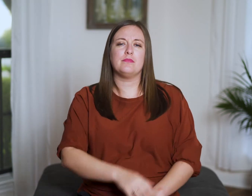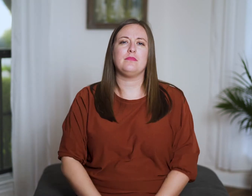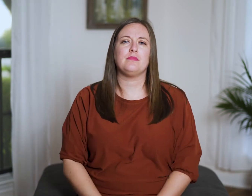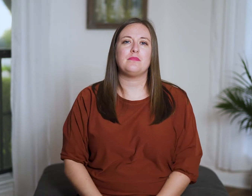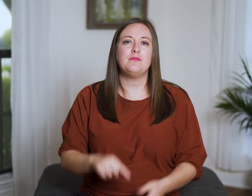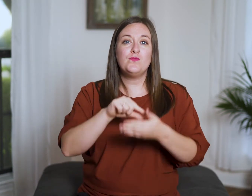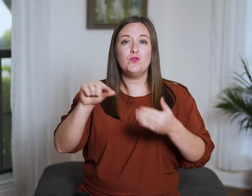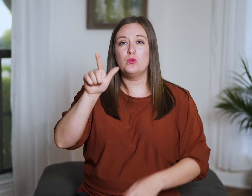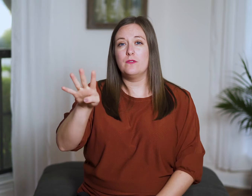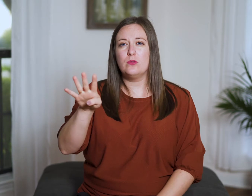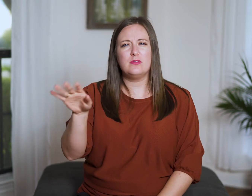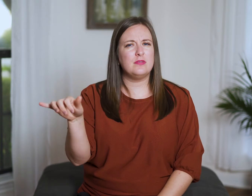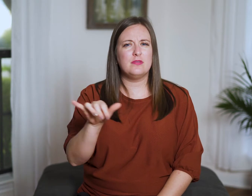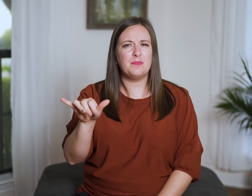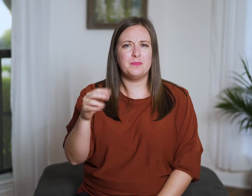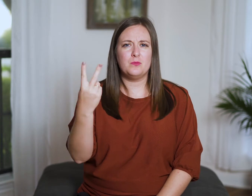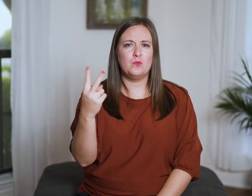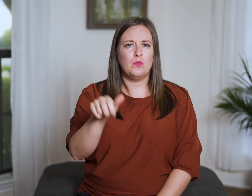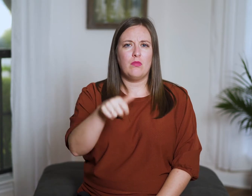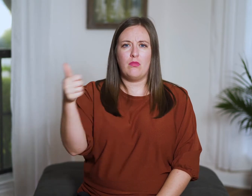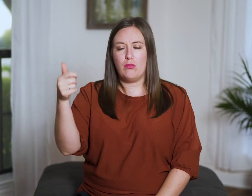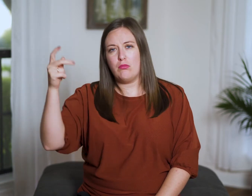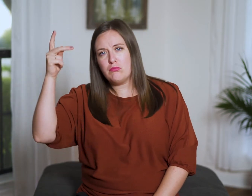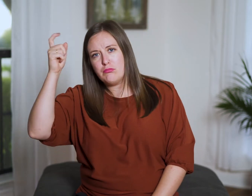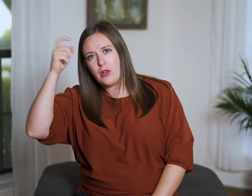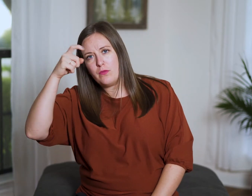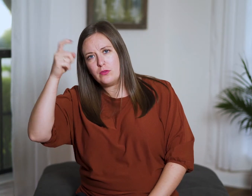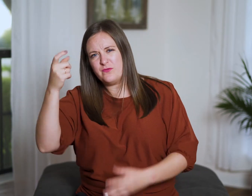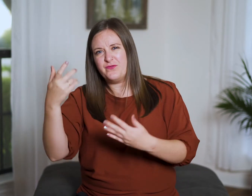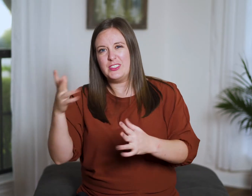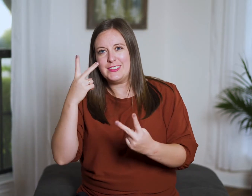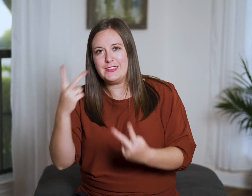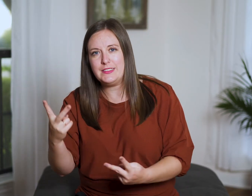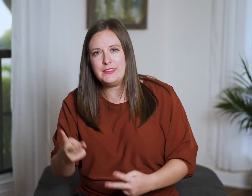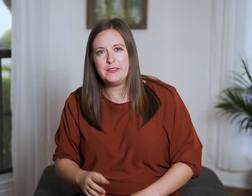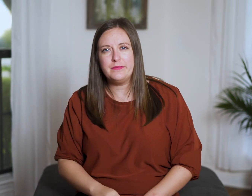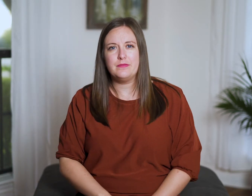Verse 24 is similar to two other proverbs we’ve seen already: